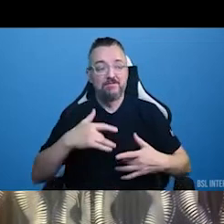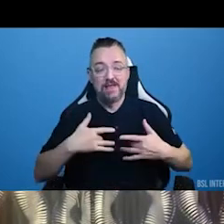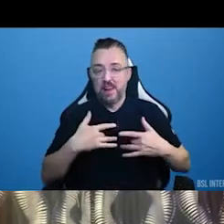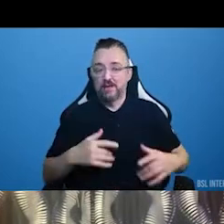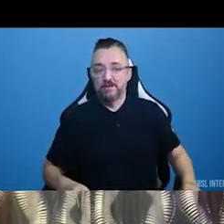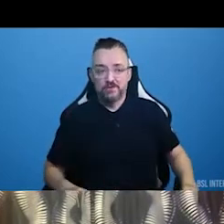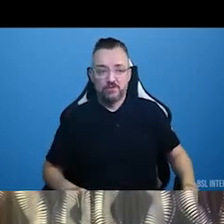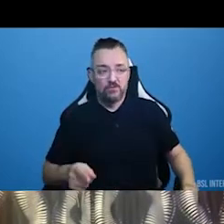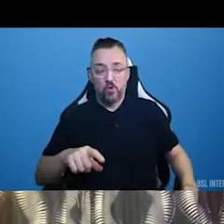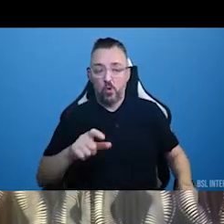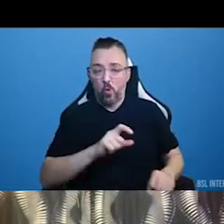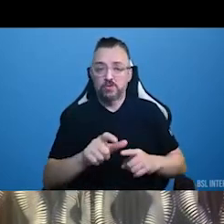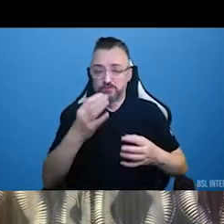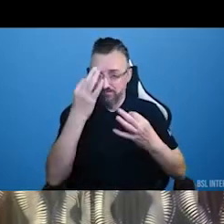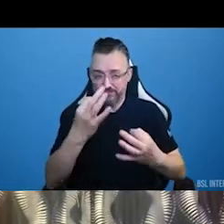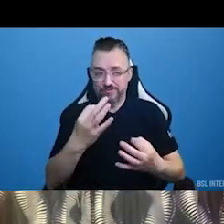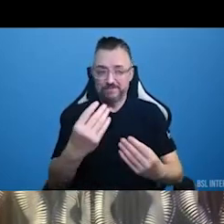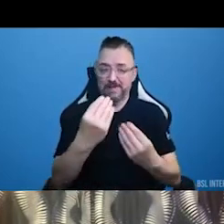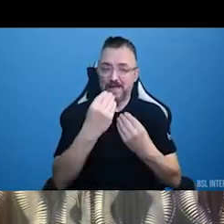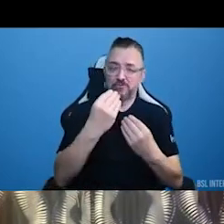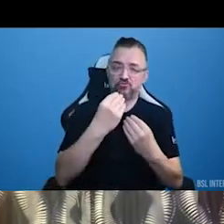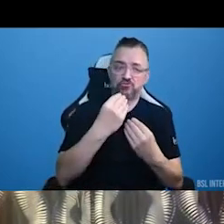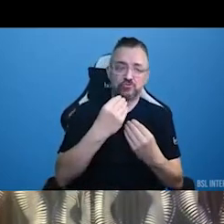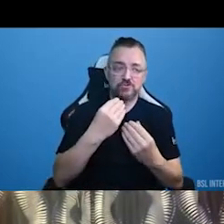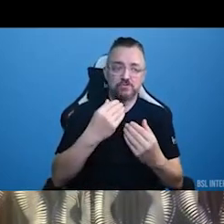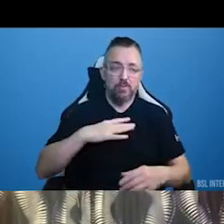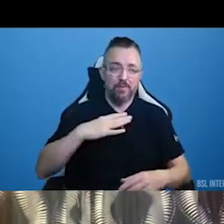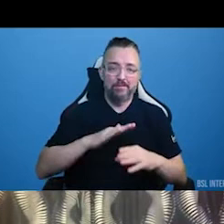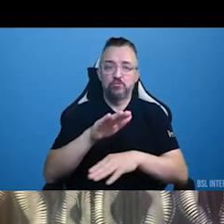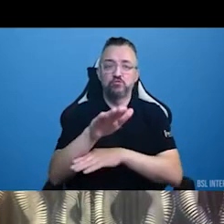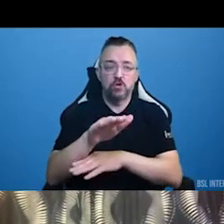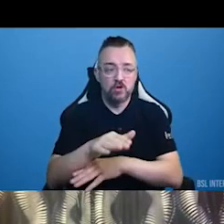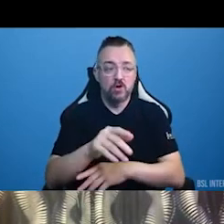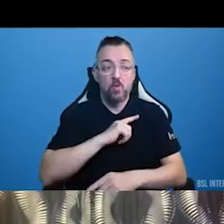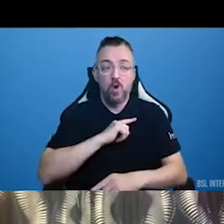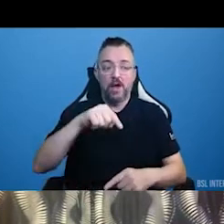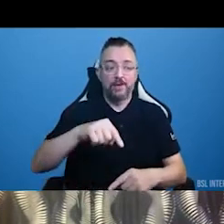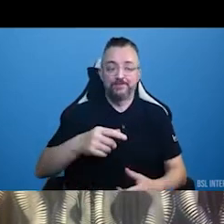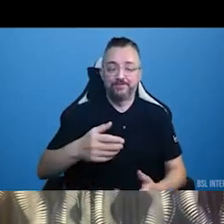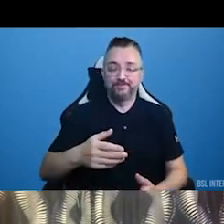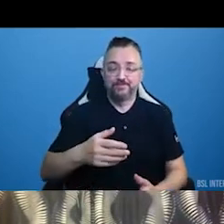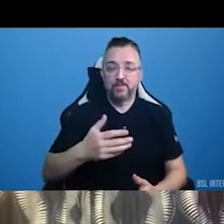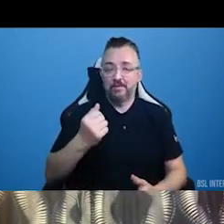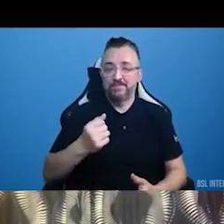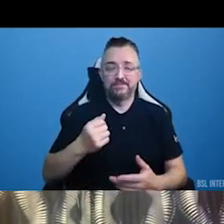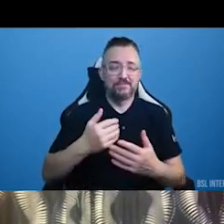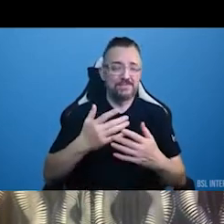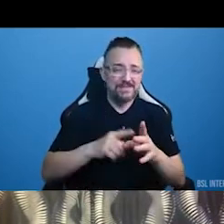And this is because we had an education system that has not recognized the climate emergency. So we have decades upon decades of architects,